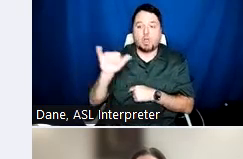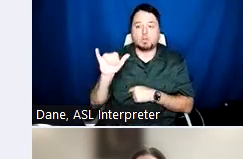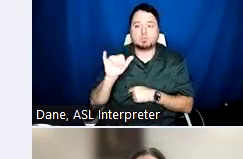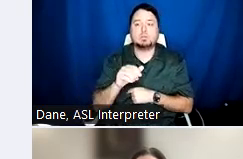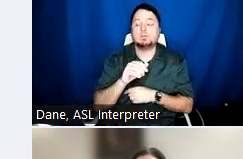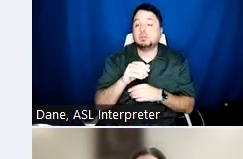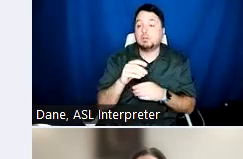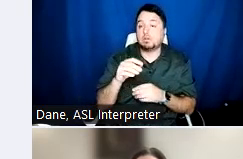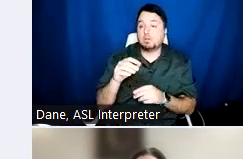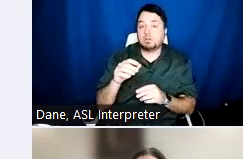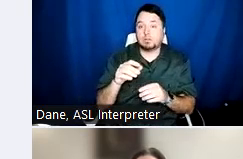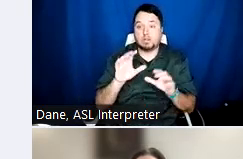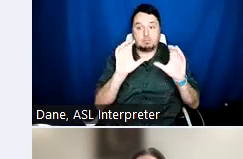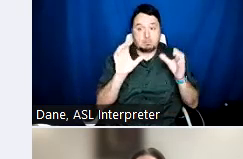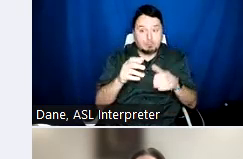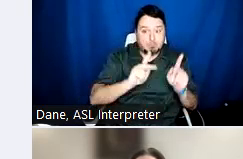and under banked rates in the country at 50.5%.